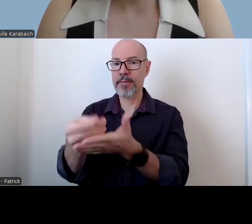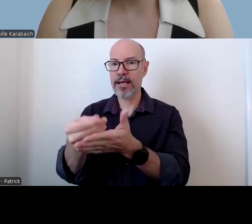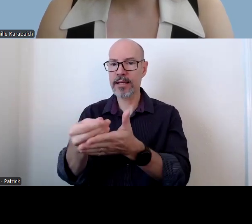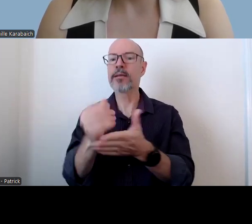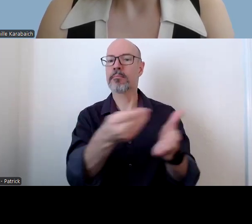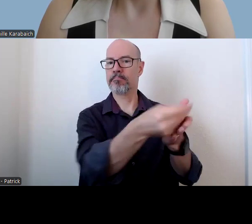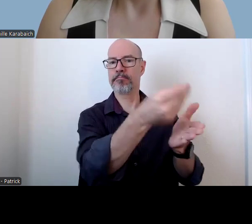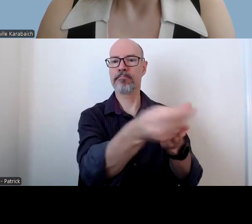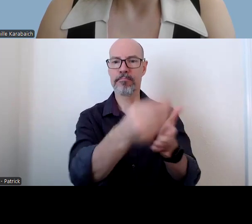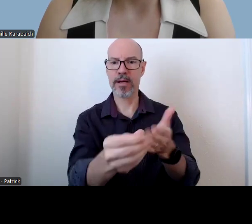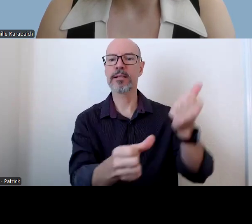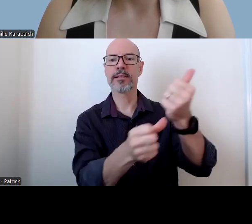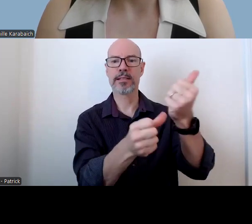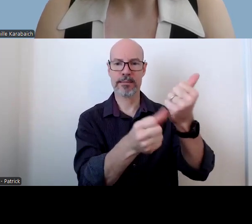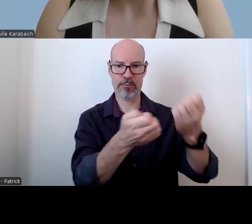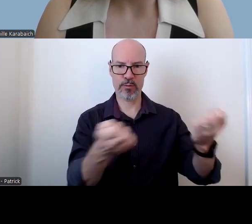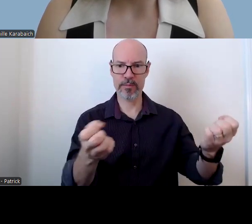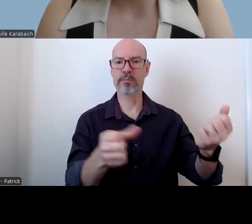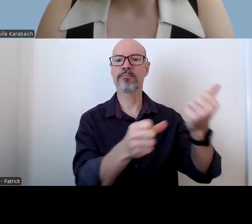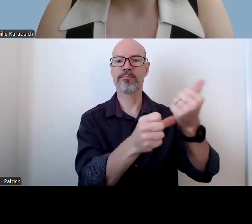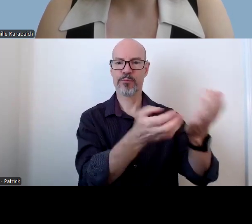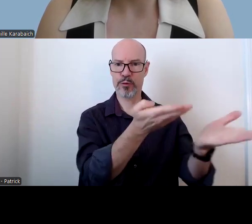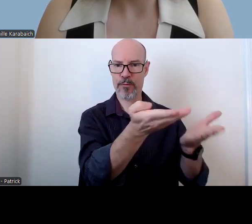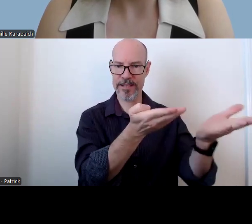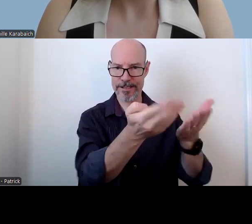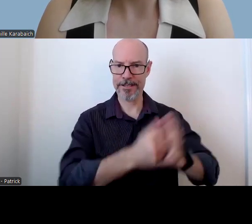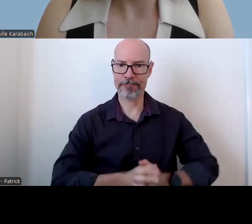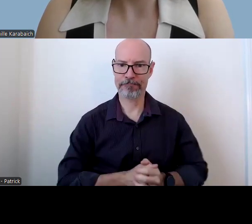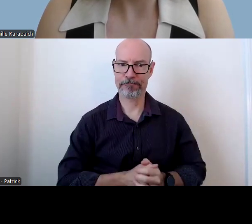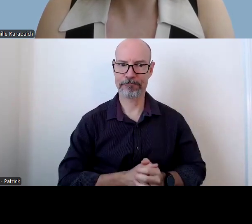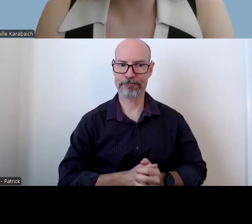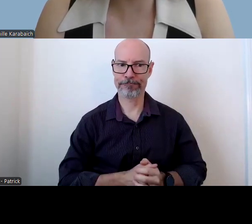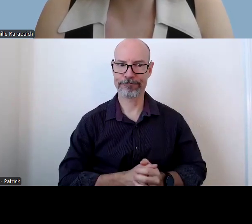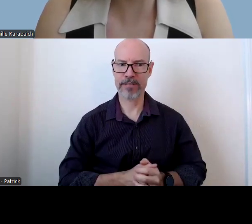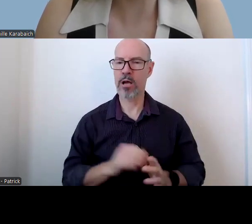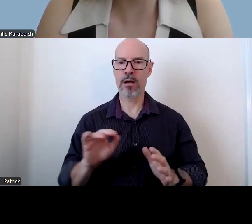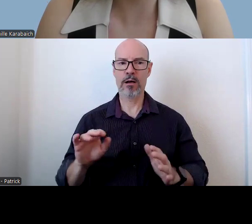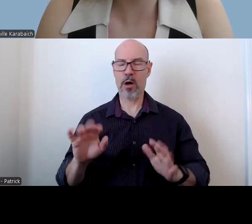aids and services. Be proactive rather than --